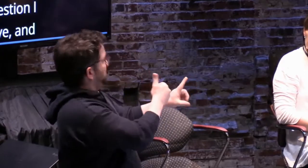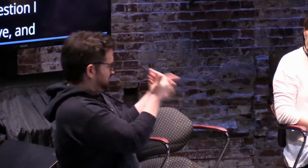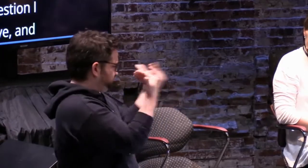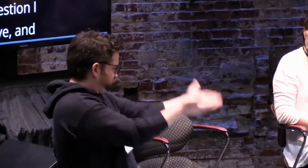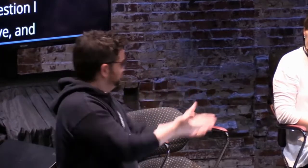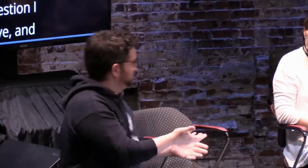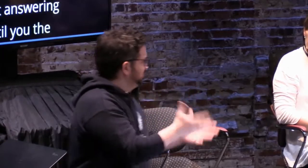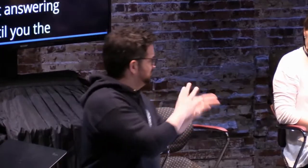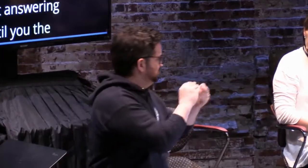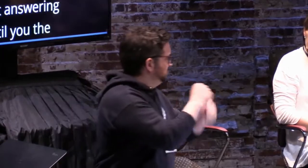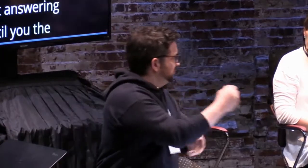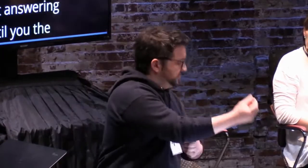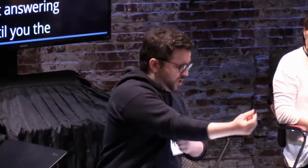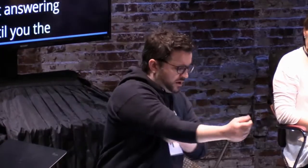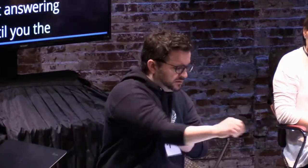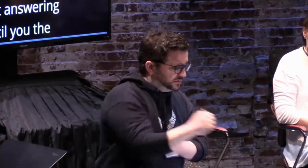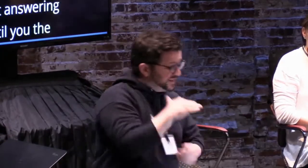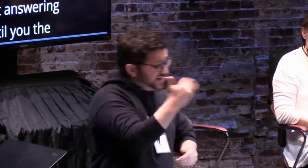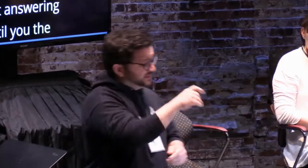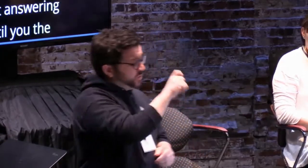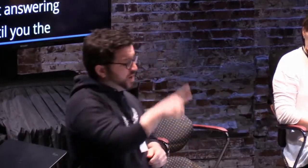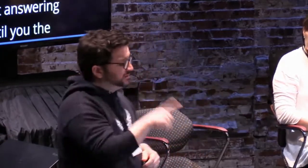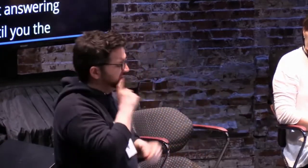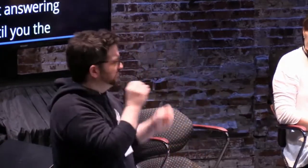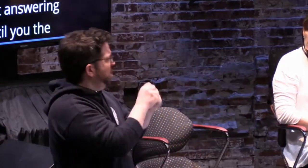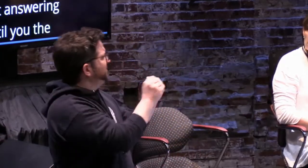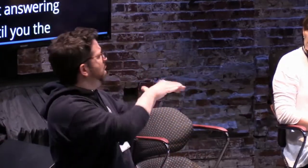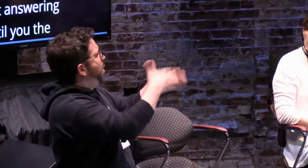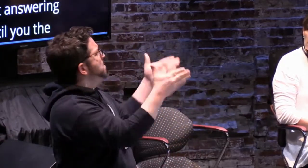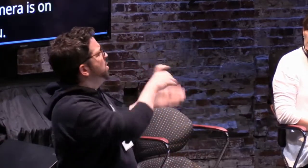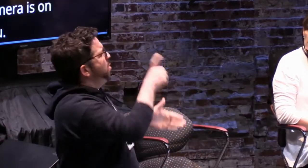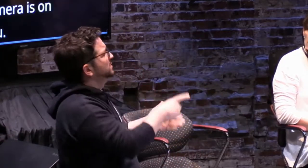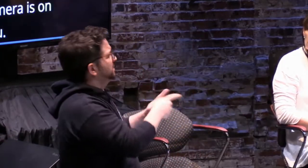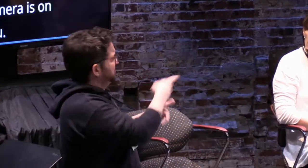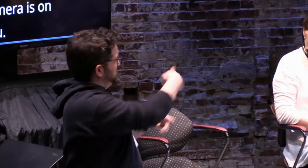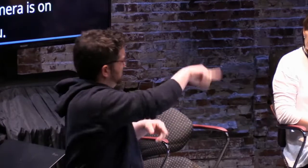Then you will know that is your prompt to begin your answers, okay?